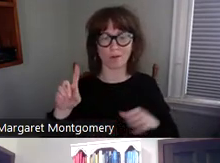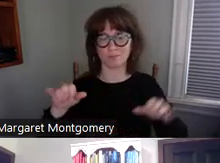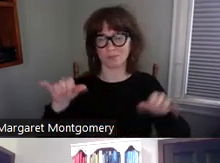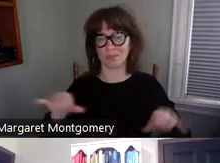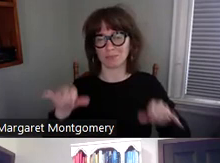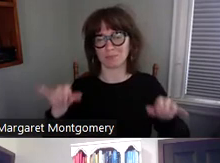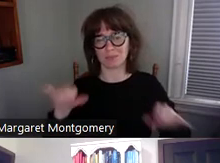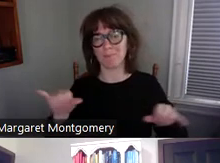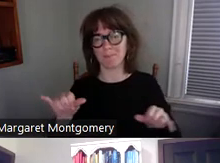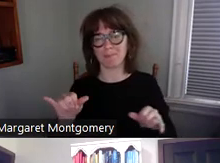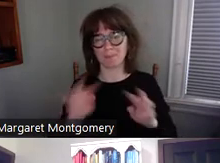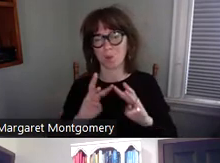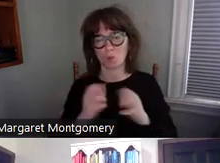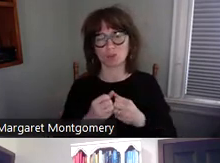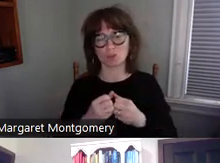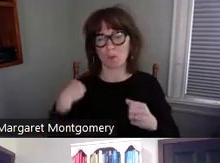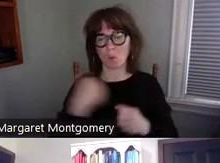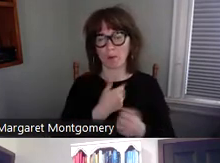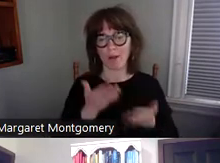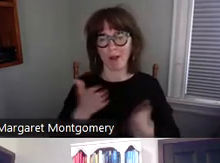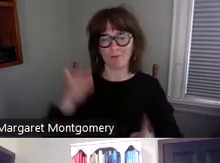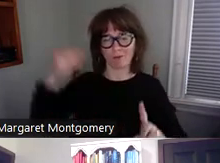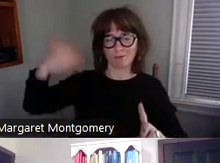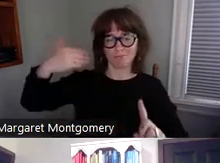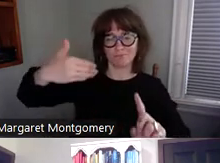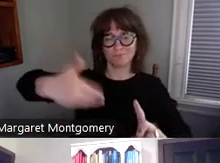If you if you've attempted or do you want it in the past?